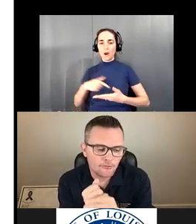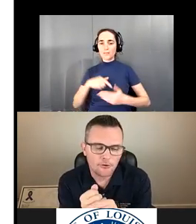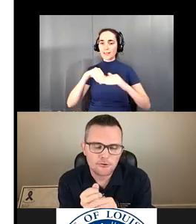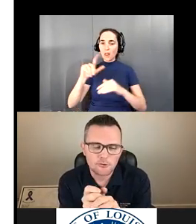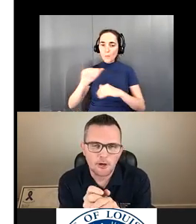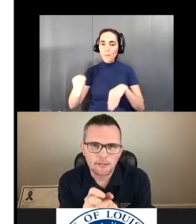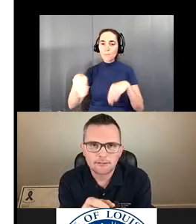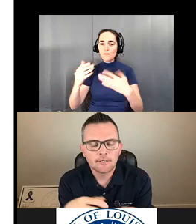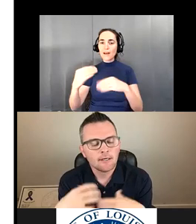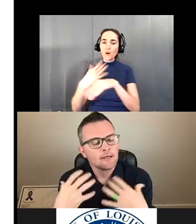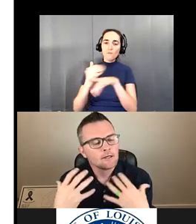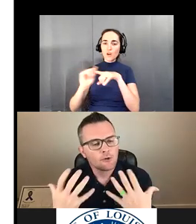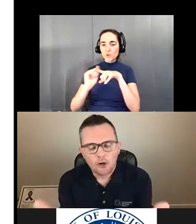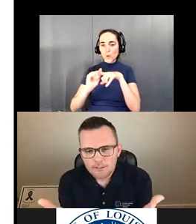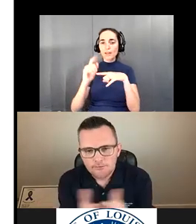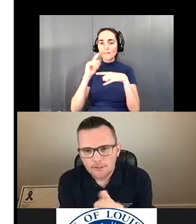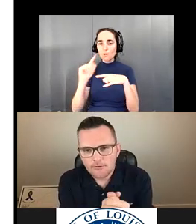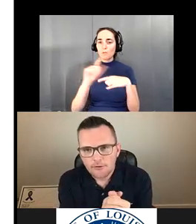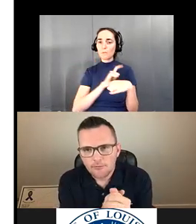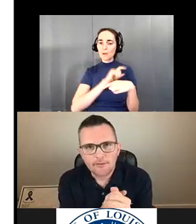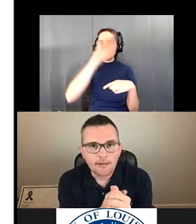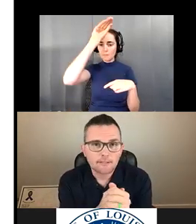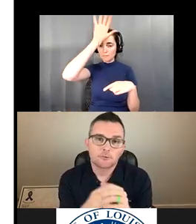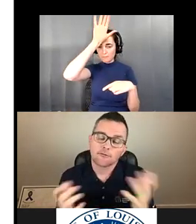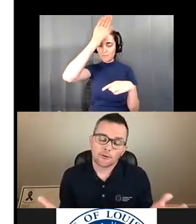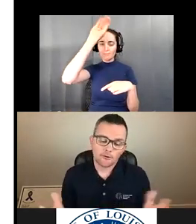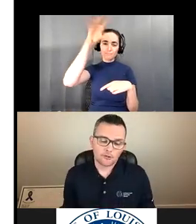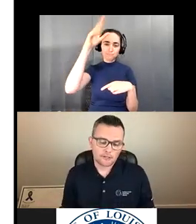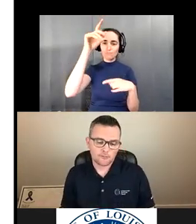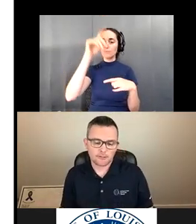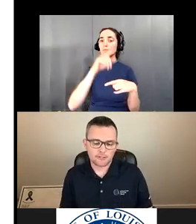for first response. So I always have to give them a big thanks whenever we do this because